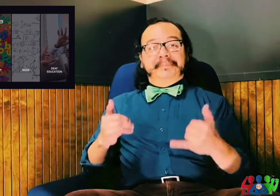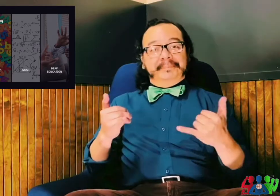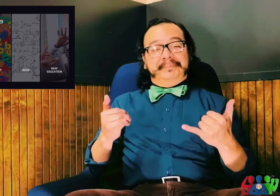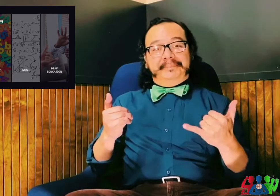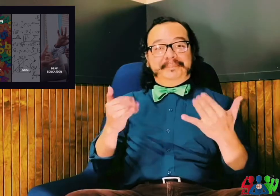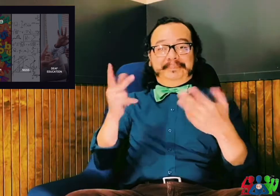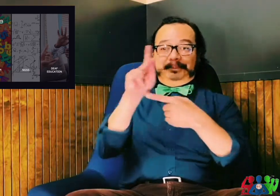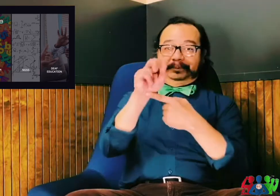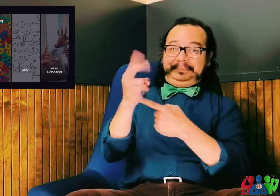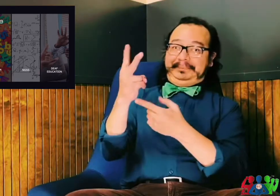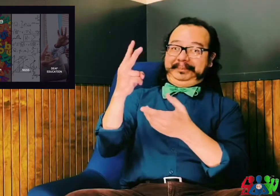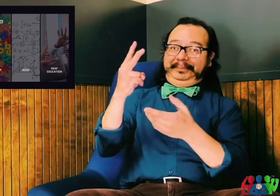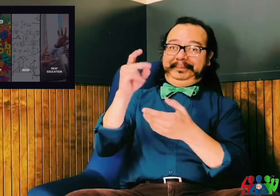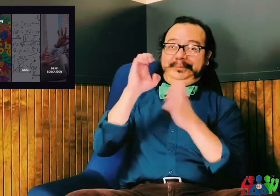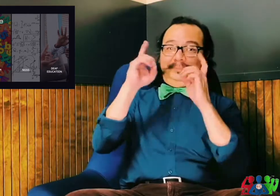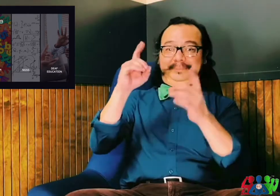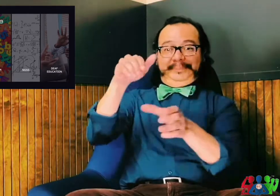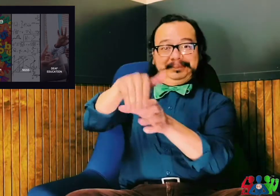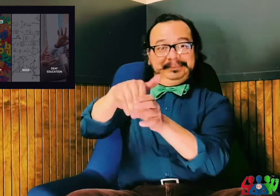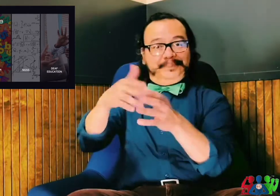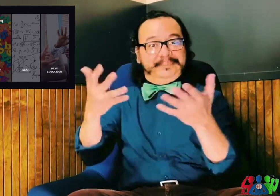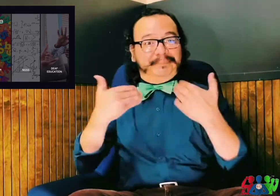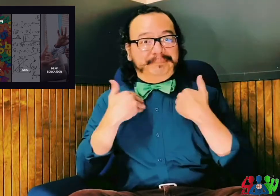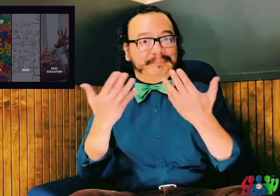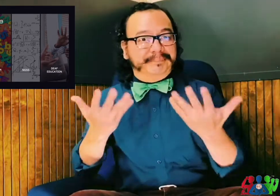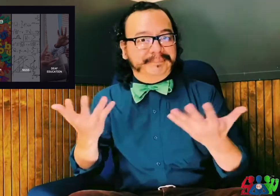In K-12 Education, there are some standards in place,